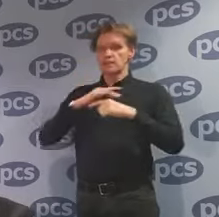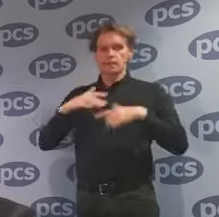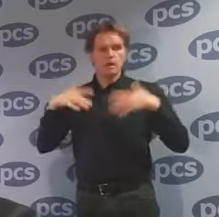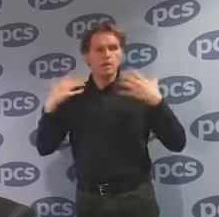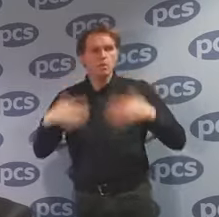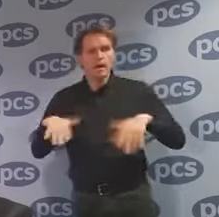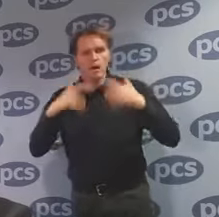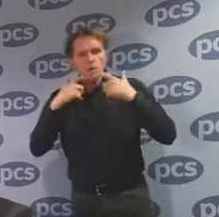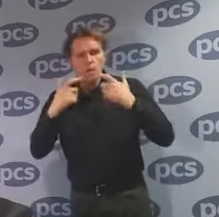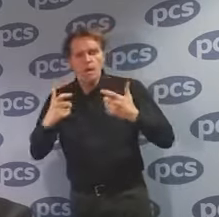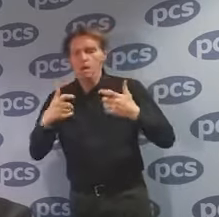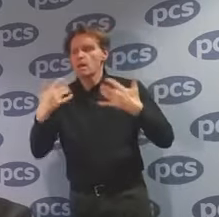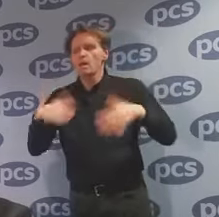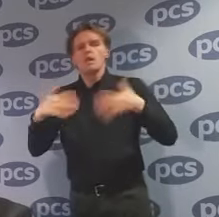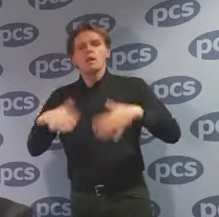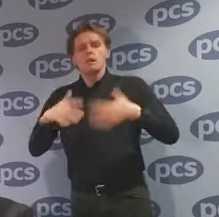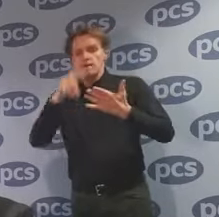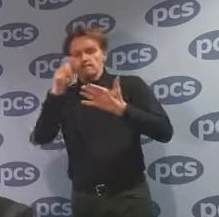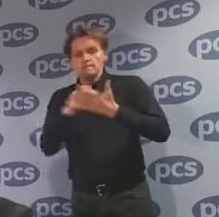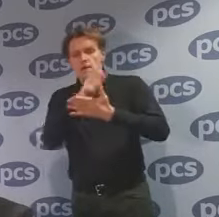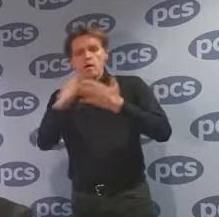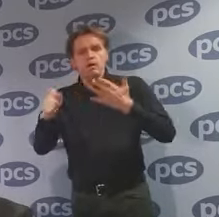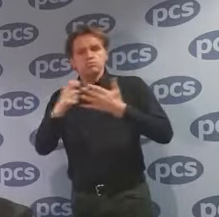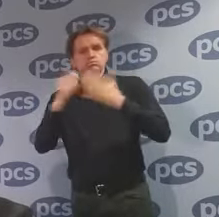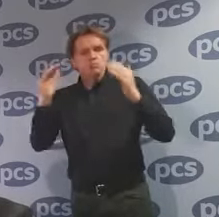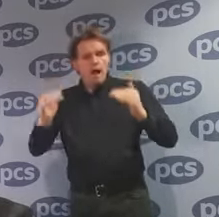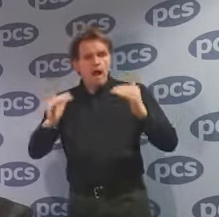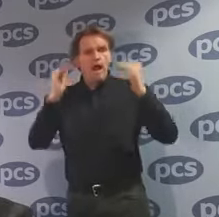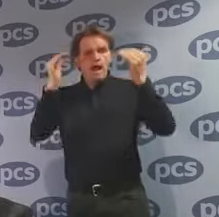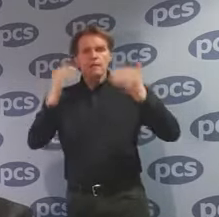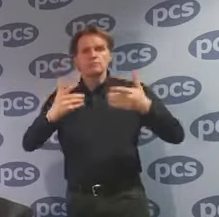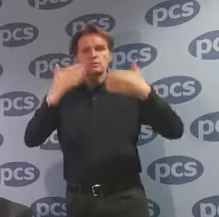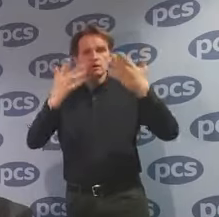public sector wide ballot. We've offered everybody to come and talk to us about